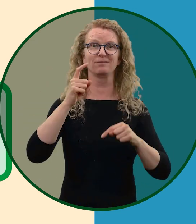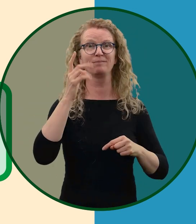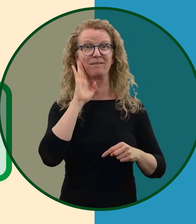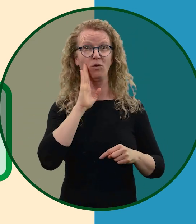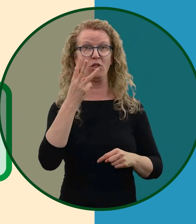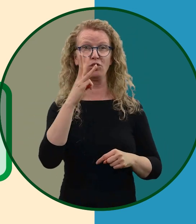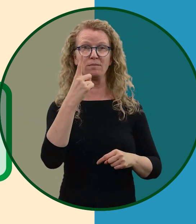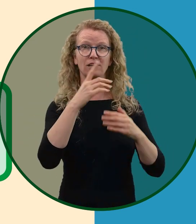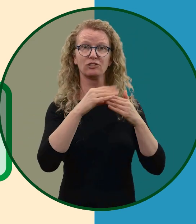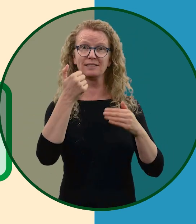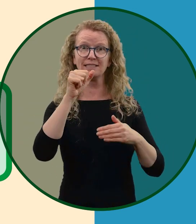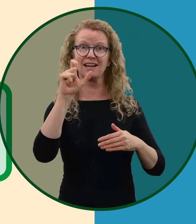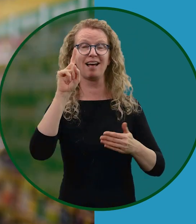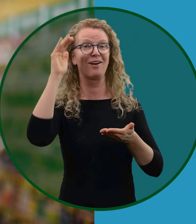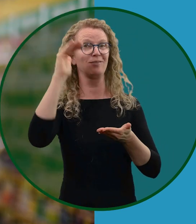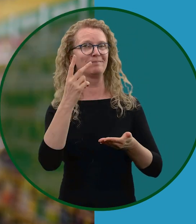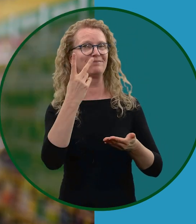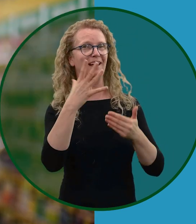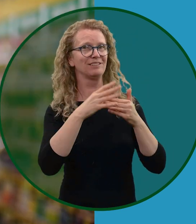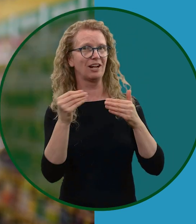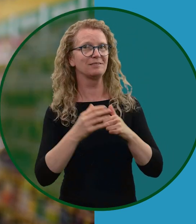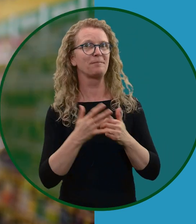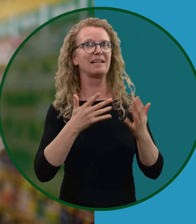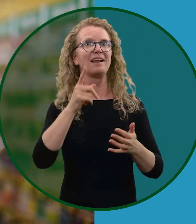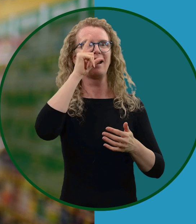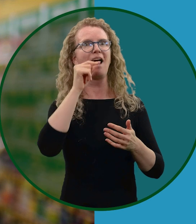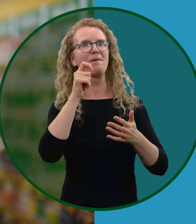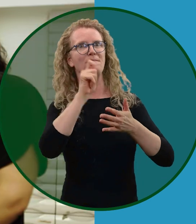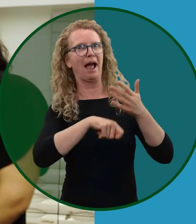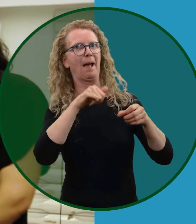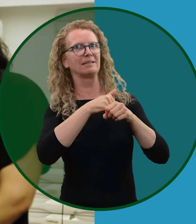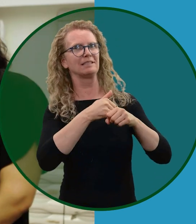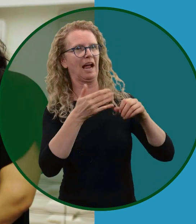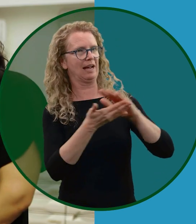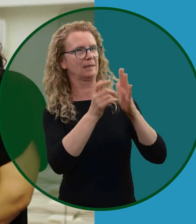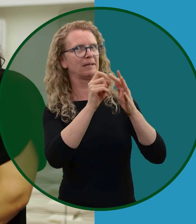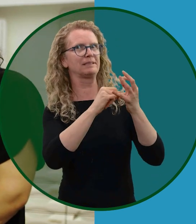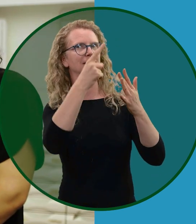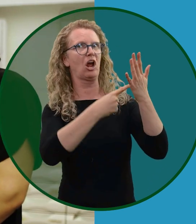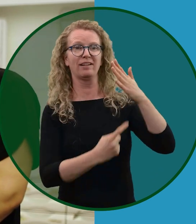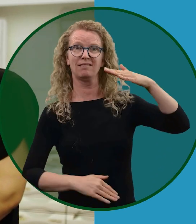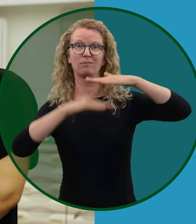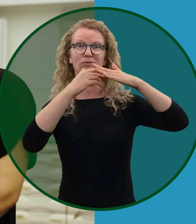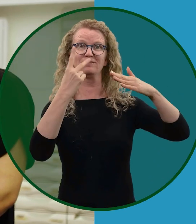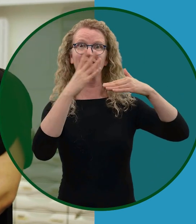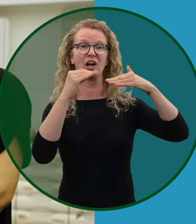has been reduced from $31.60 to $25. This means that you don't have to pay more than $25